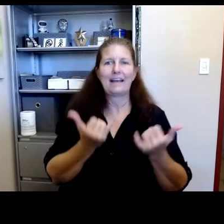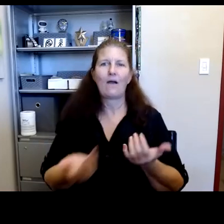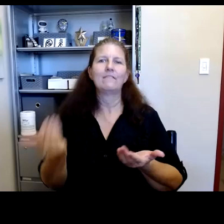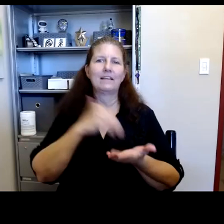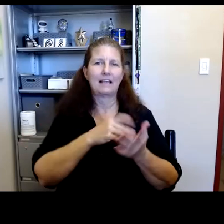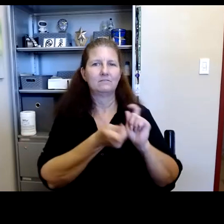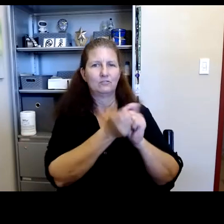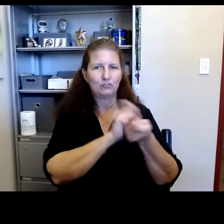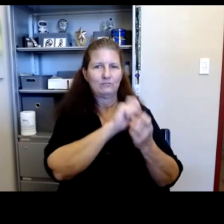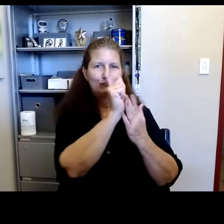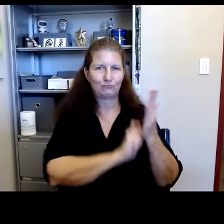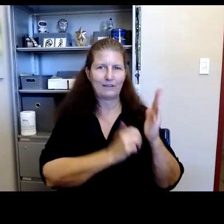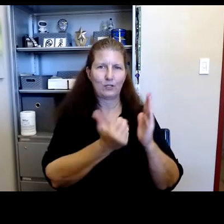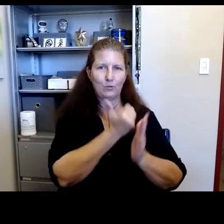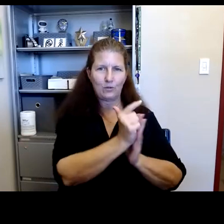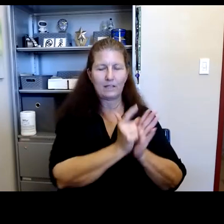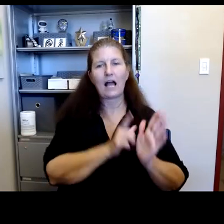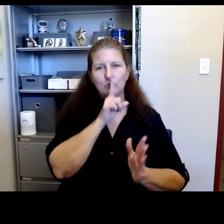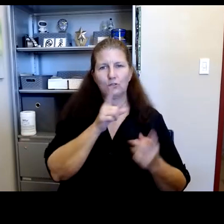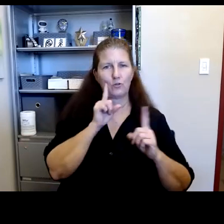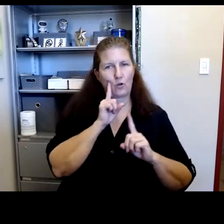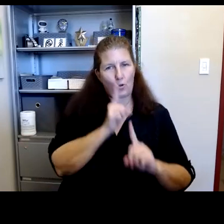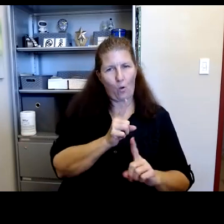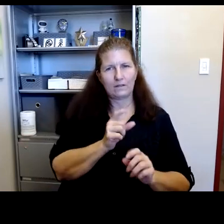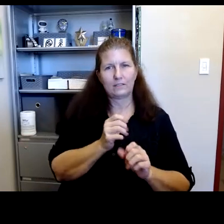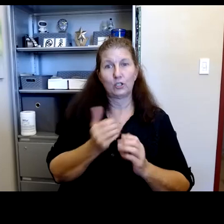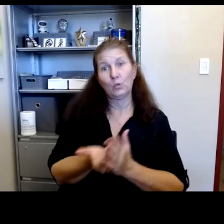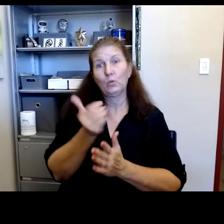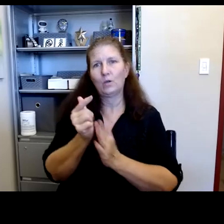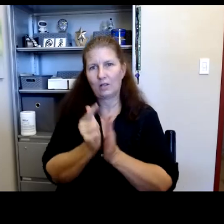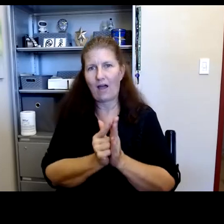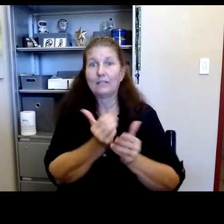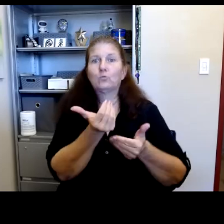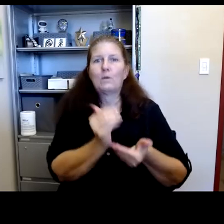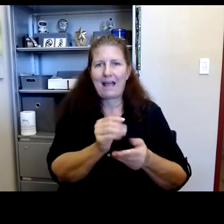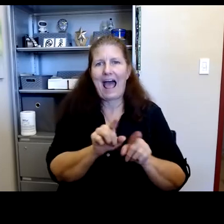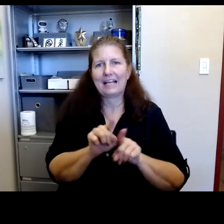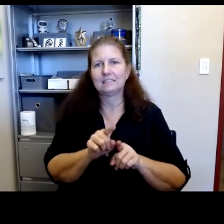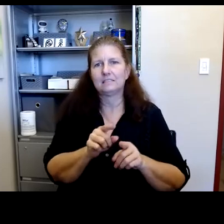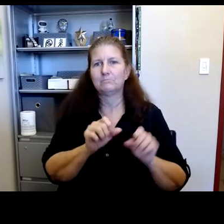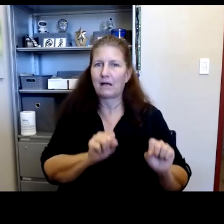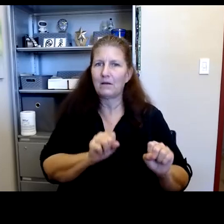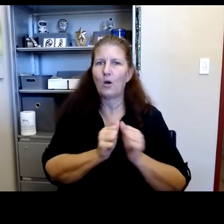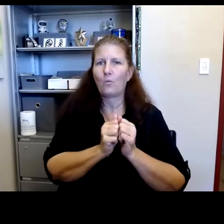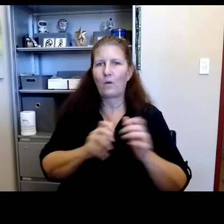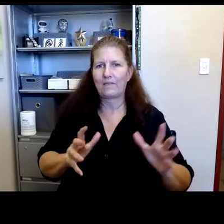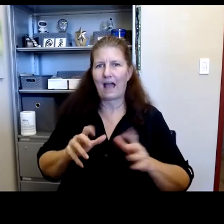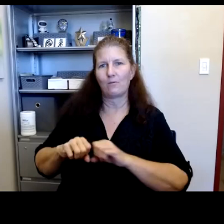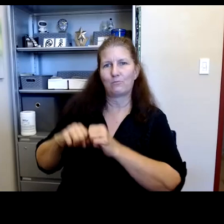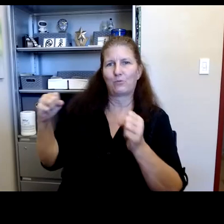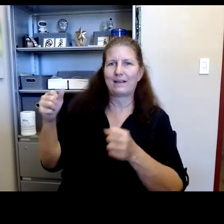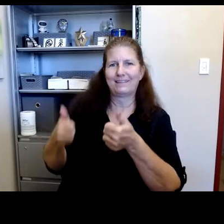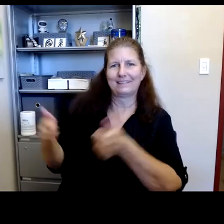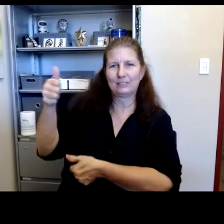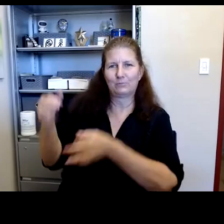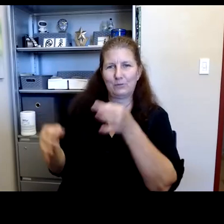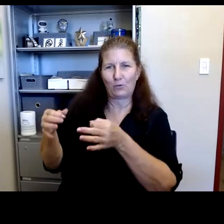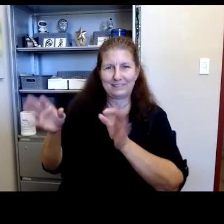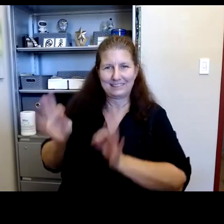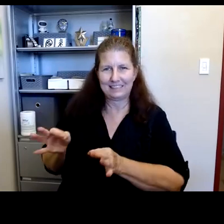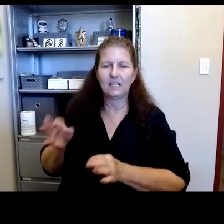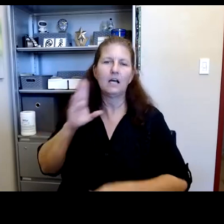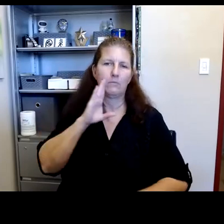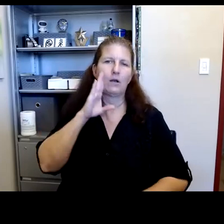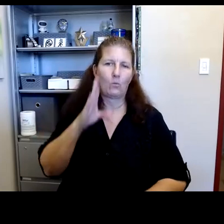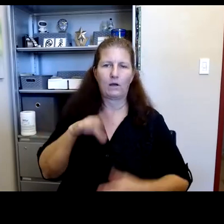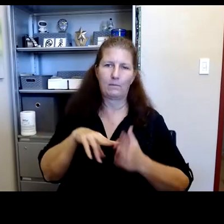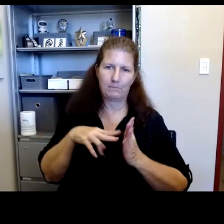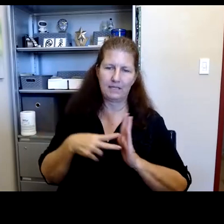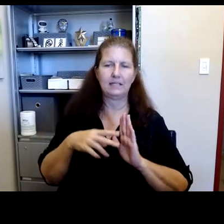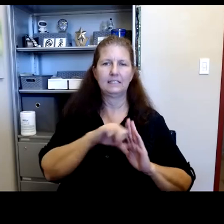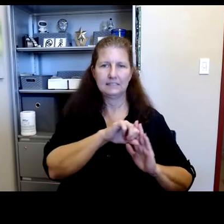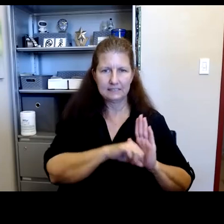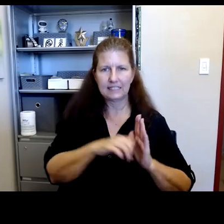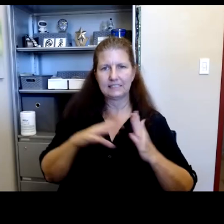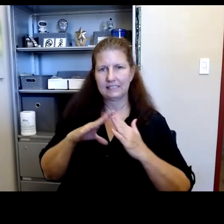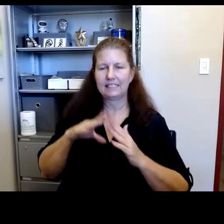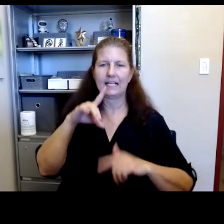Robyn Thomas: Uh, I'm. Sure the attempt will be to make the law the new law as restrictive as possible without running a foul of the Supreme Court's decision. But ultimately it's going to mean that States and cities can't restrict